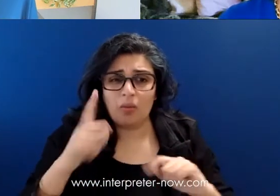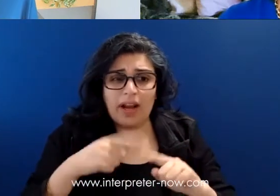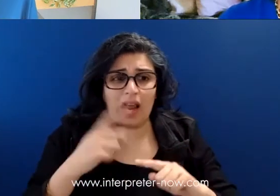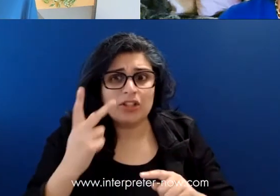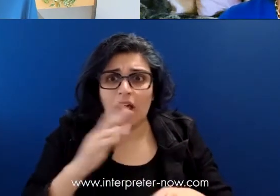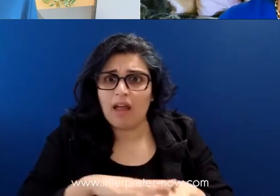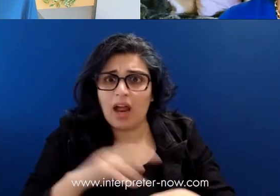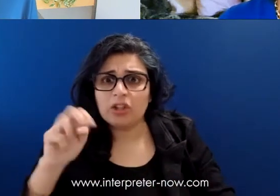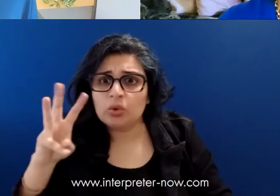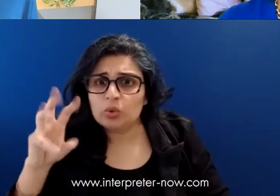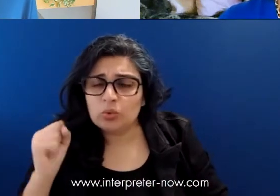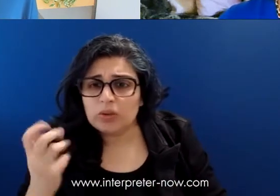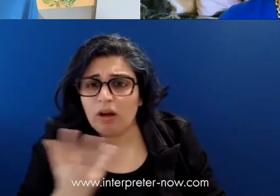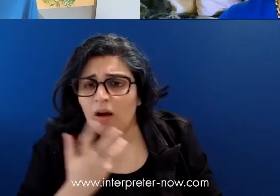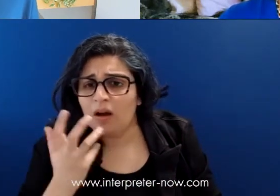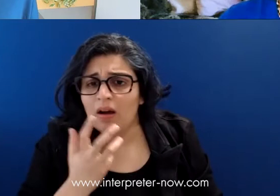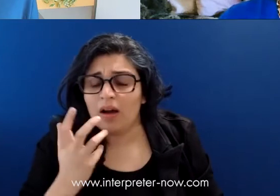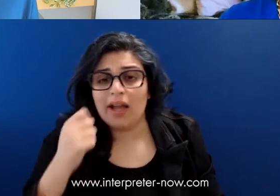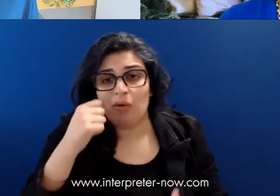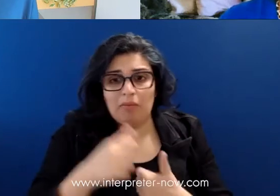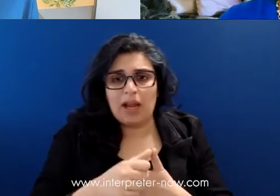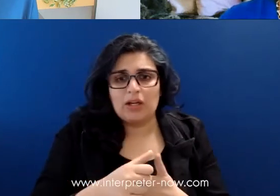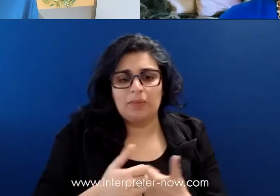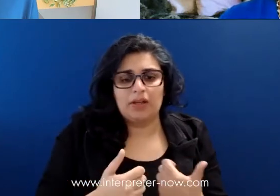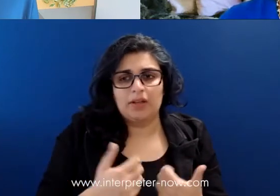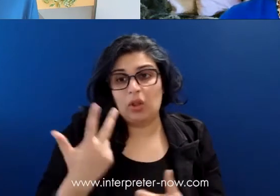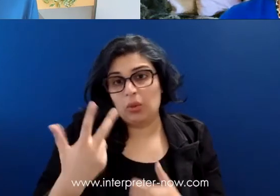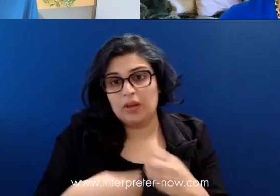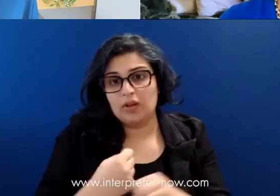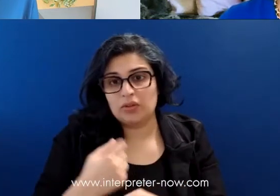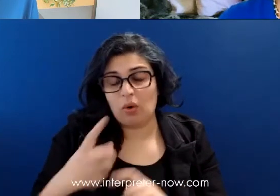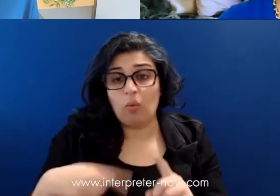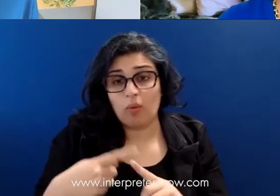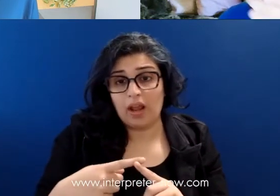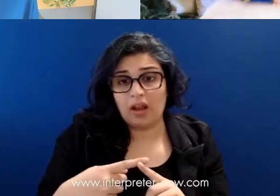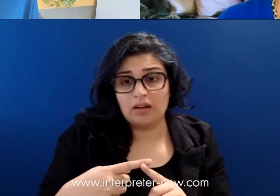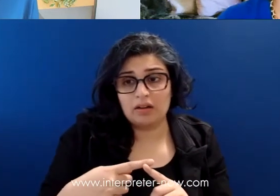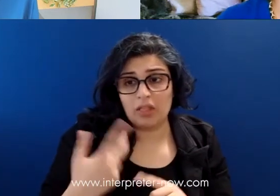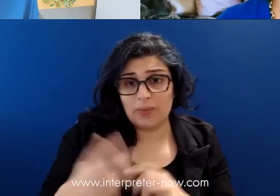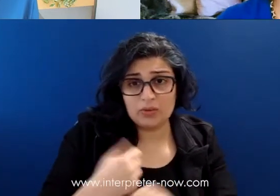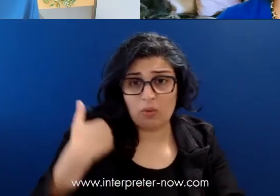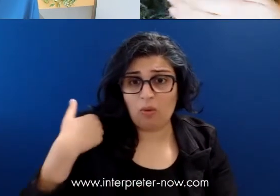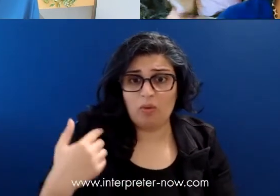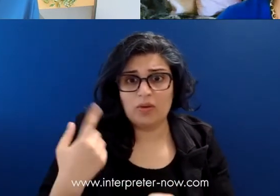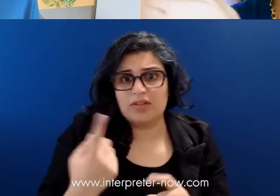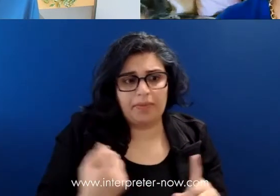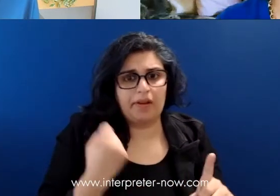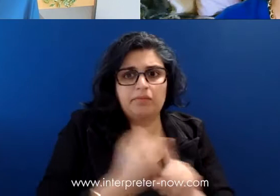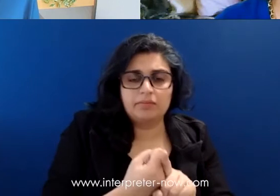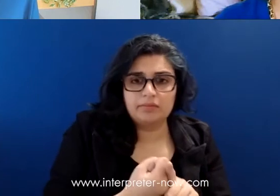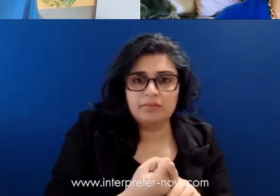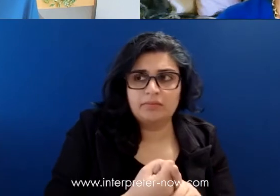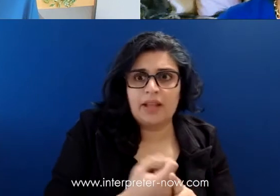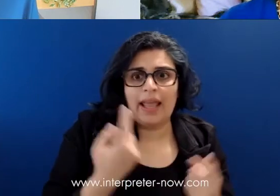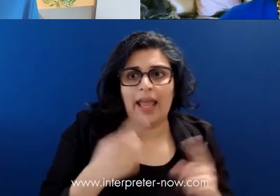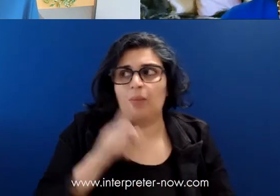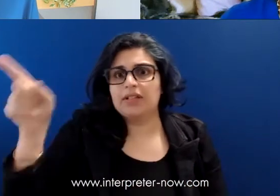It reminded me of three years ago when something similar happened in a Gurdwara Sikh temple.